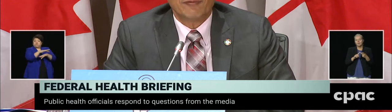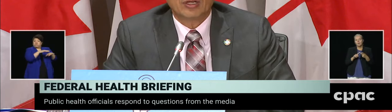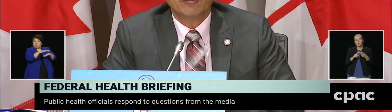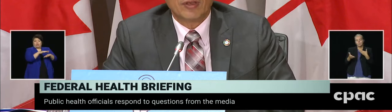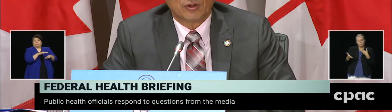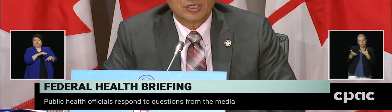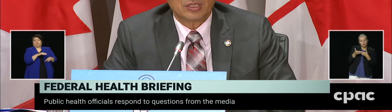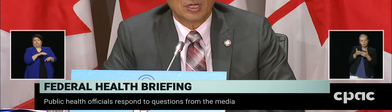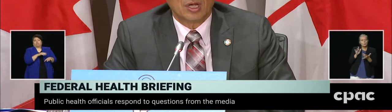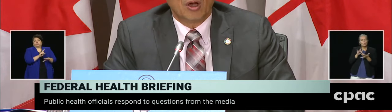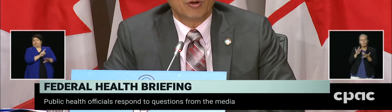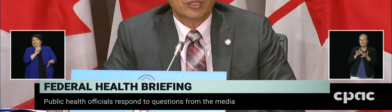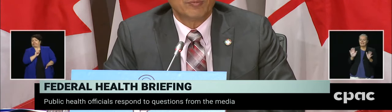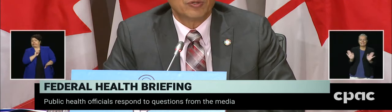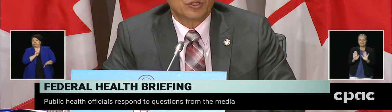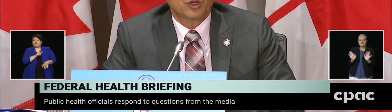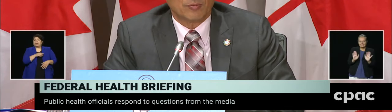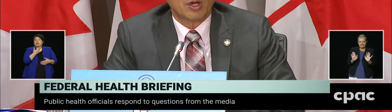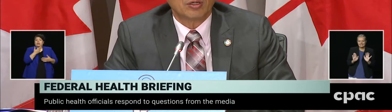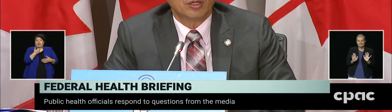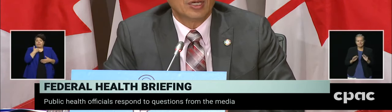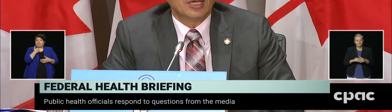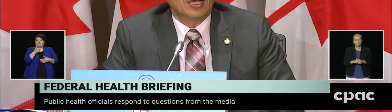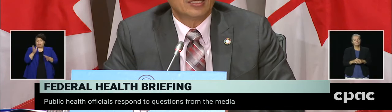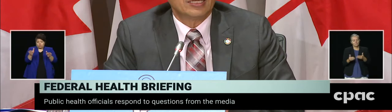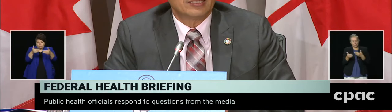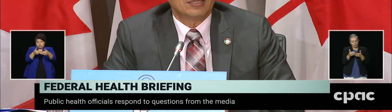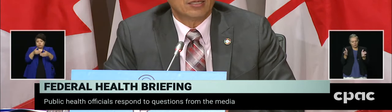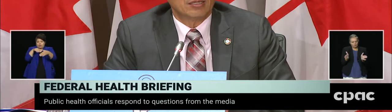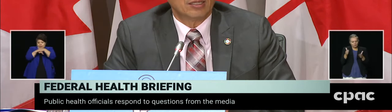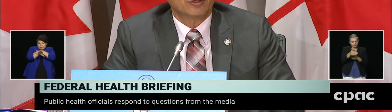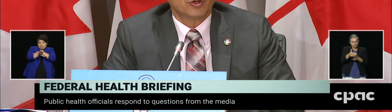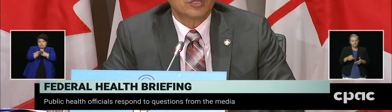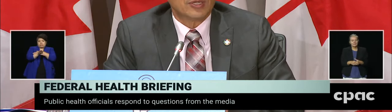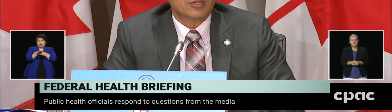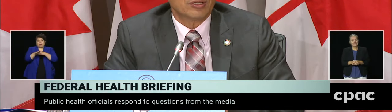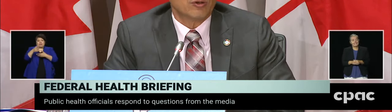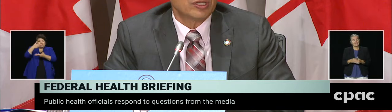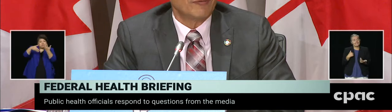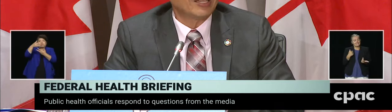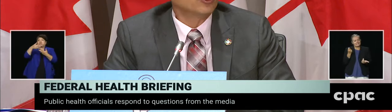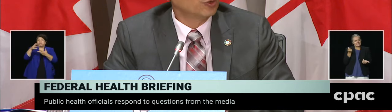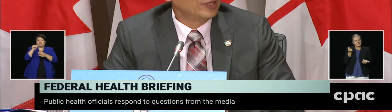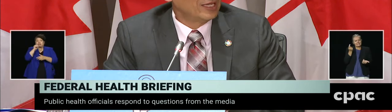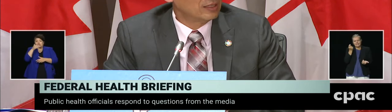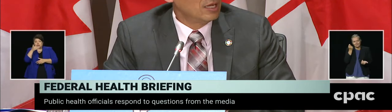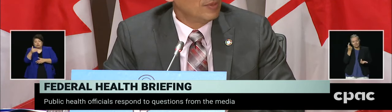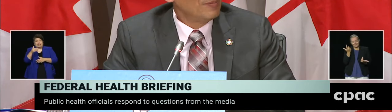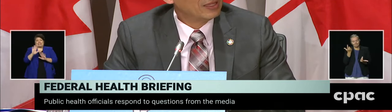AVOIDING PLACES THAT ARE CROWDED, THAT ARE CLOSED OFF AND CLOSE CONTACT.